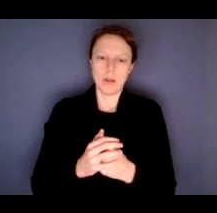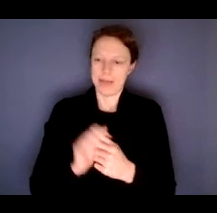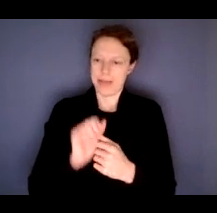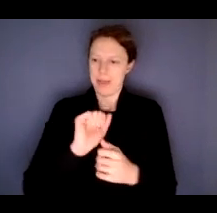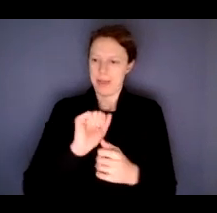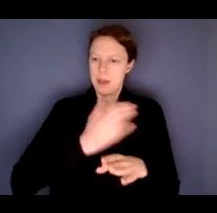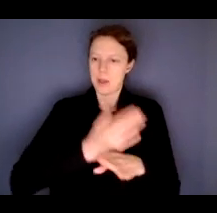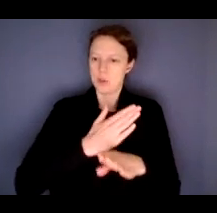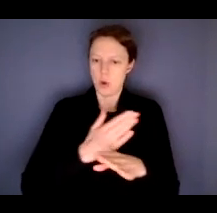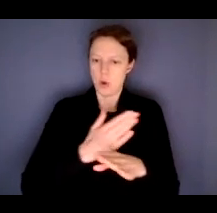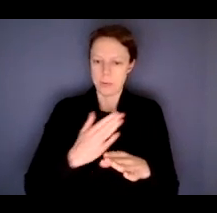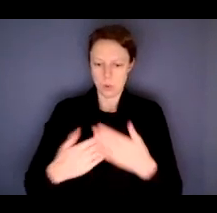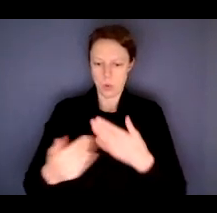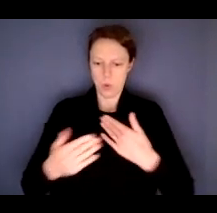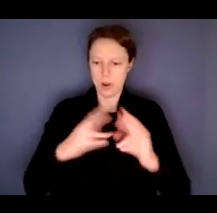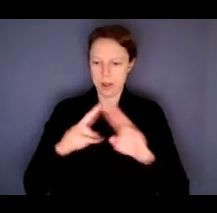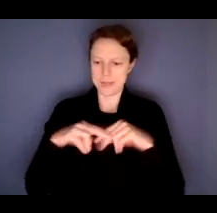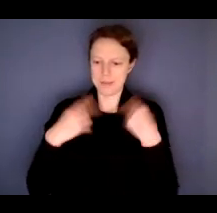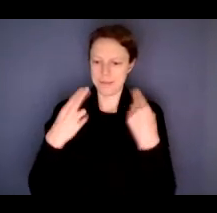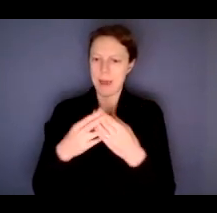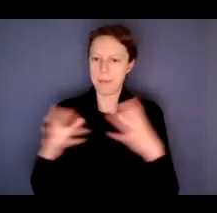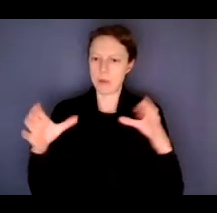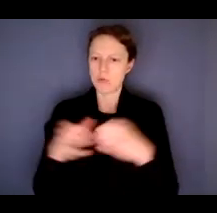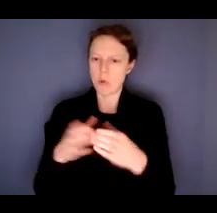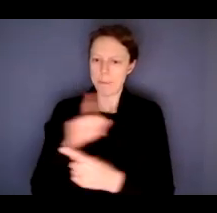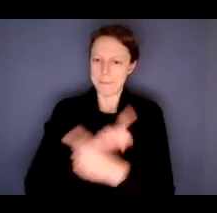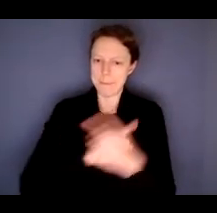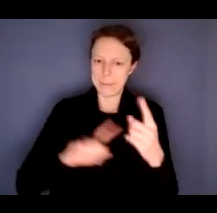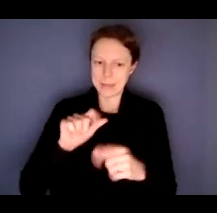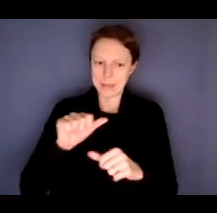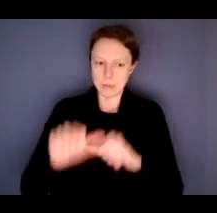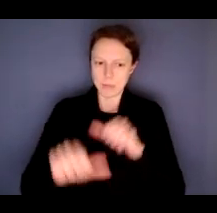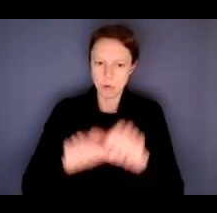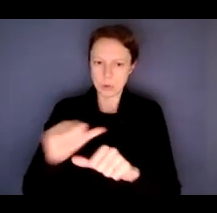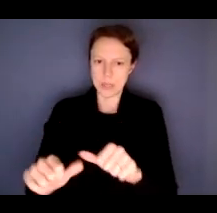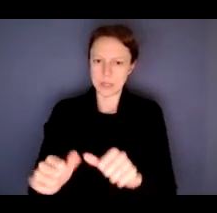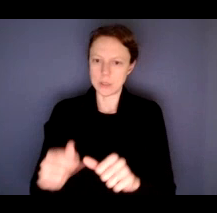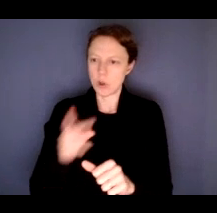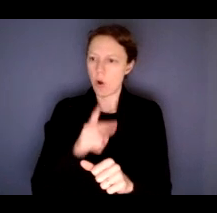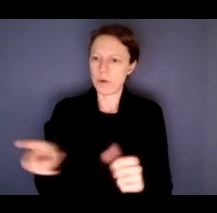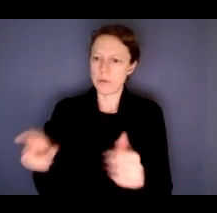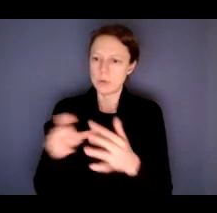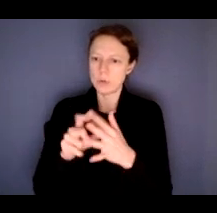process. So they will often do the liaising between the service centre and the parents and